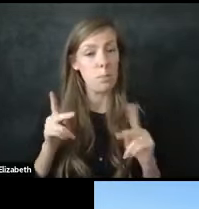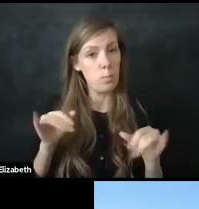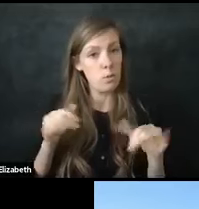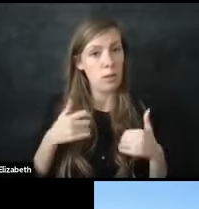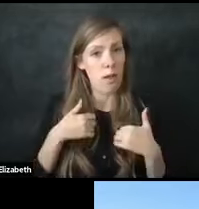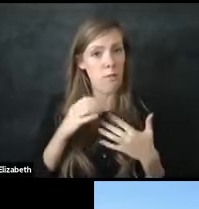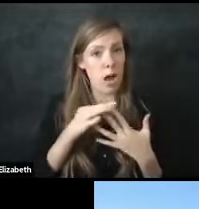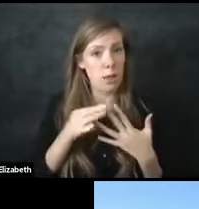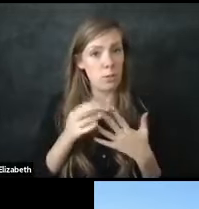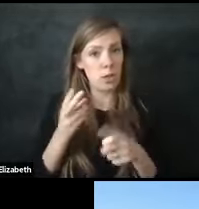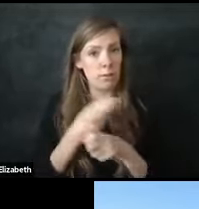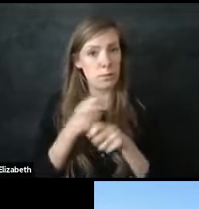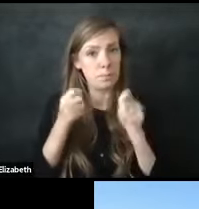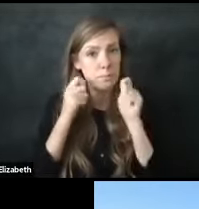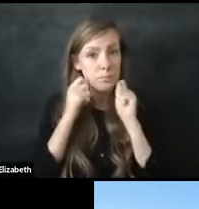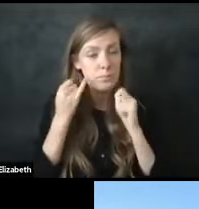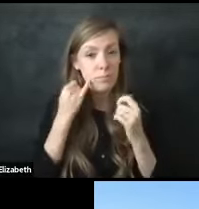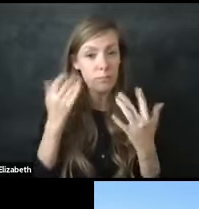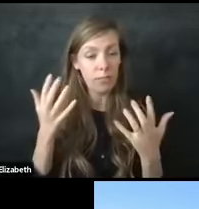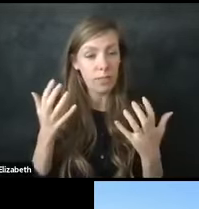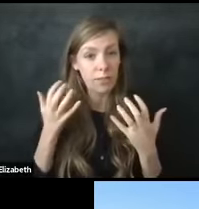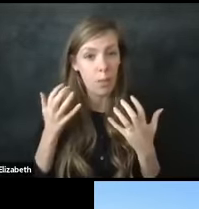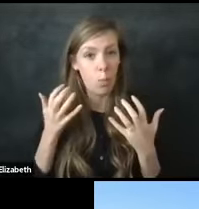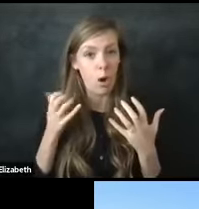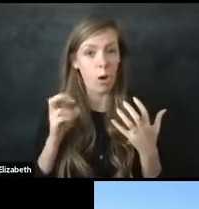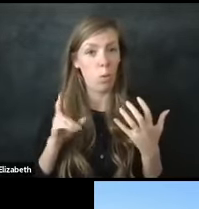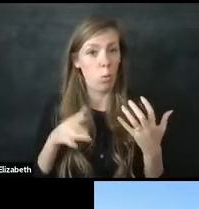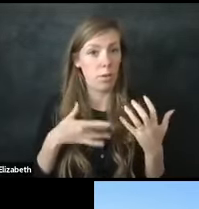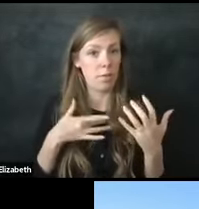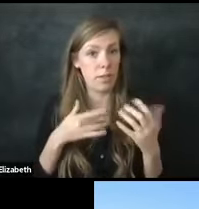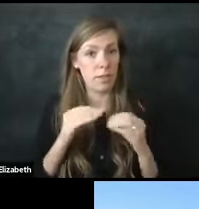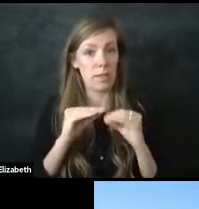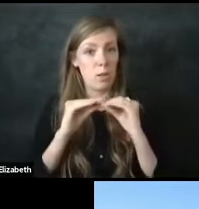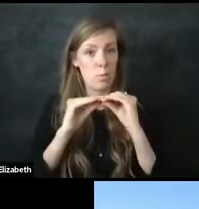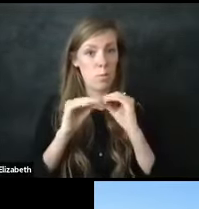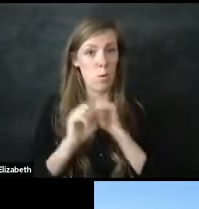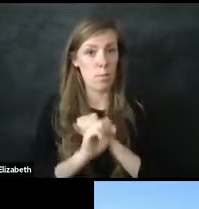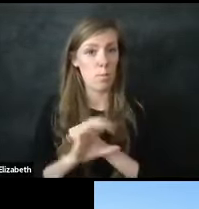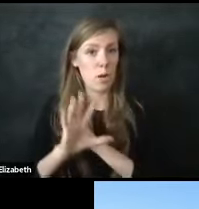of wearing a mask if they feel that they are more protected by doing so.